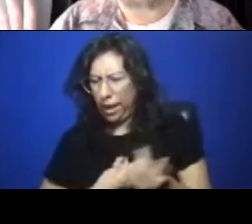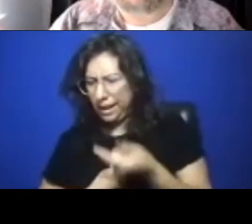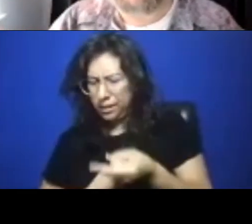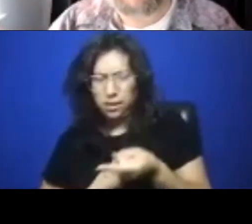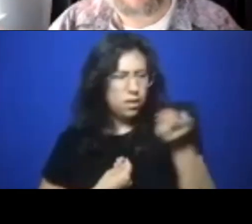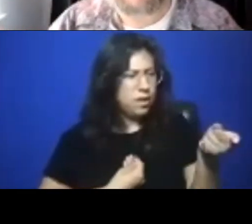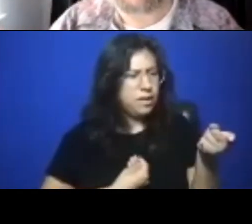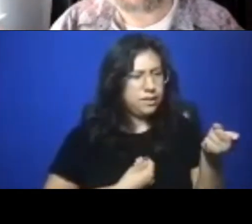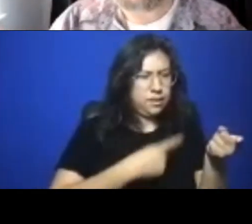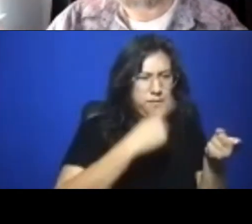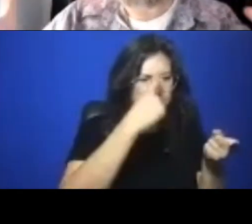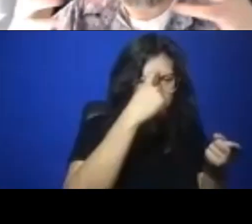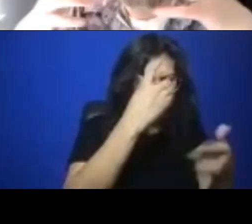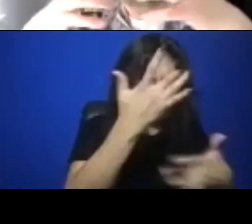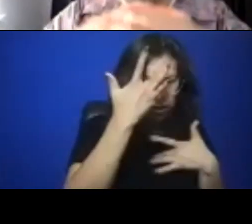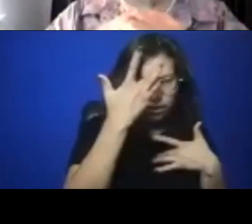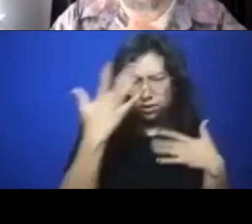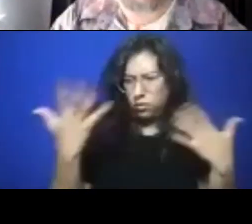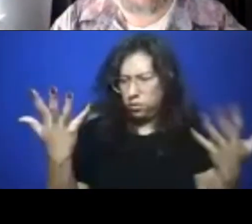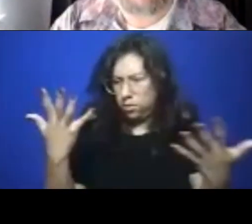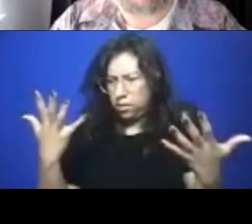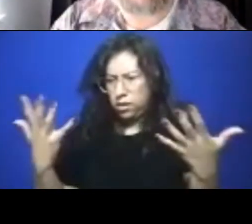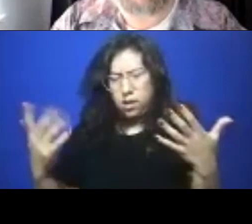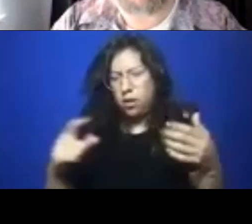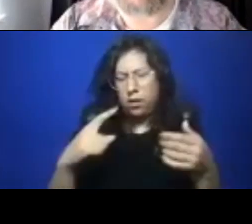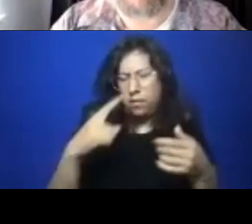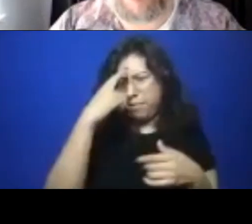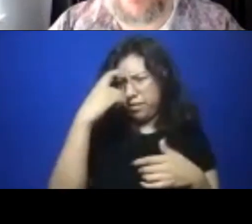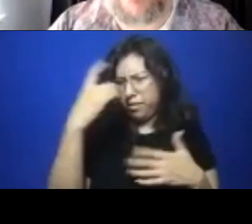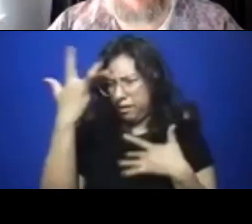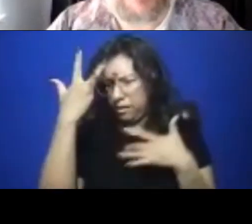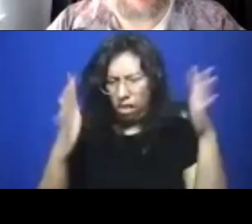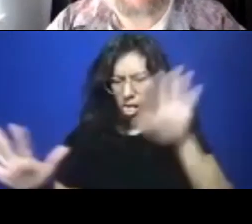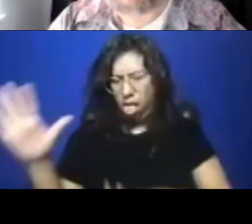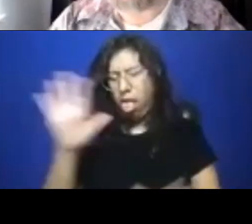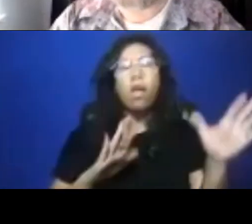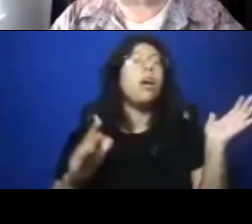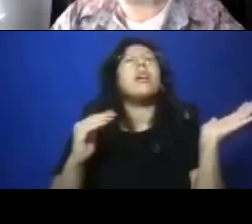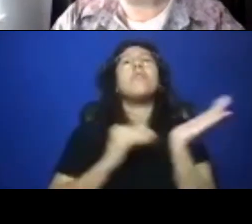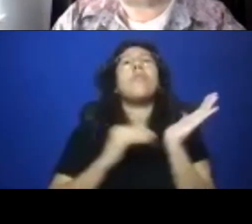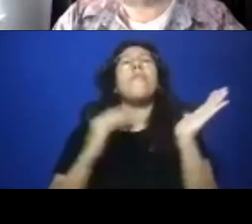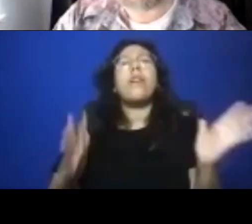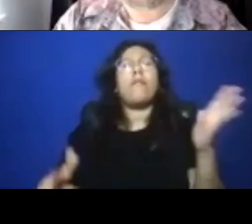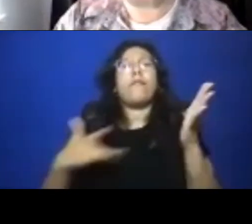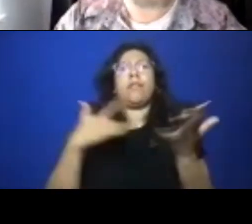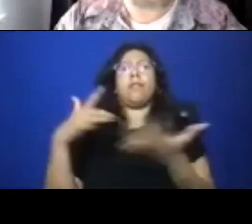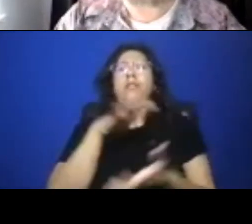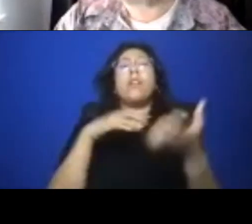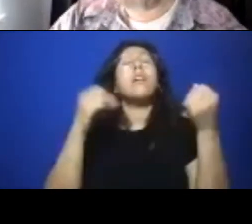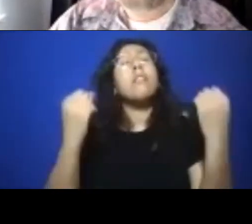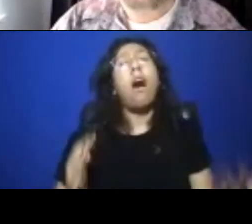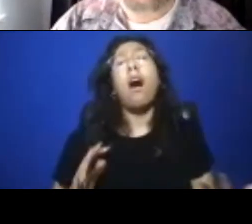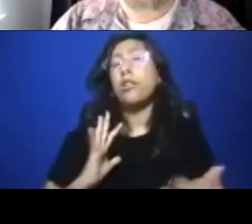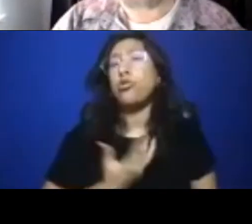what's a mental health condition? They kind of get all co-mingled for the provider. And for a lot of trans folks, they are totally separate,